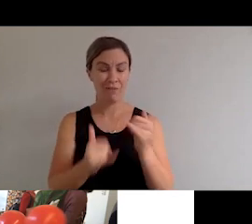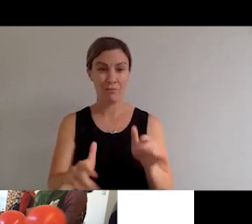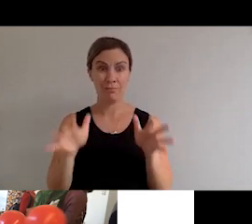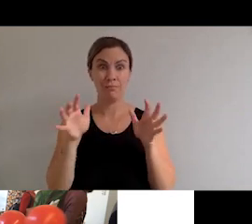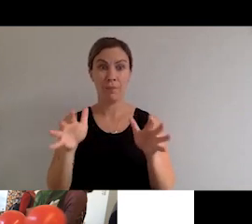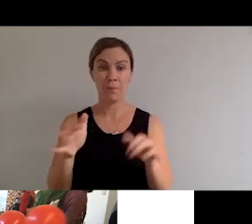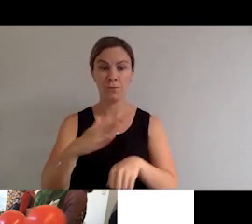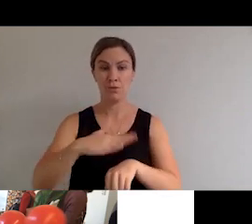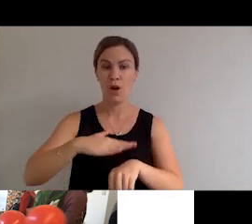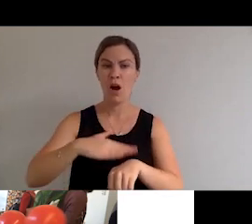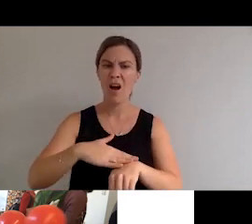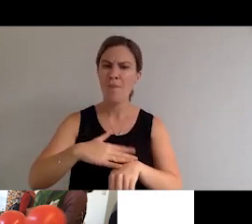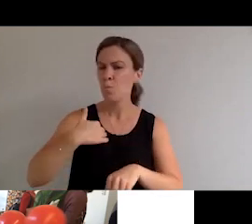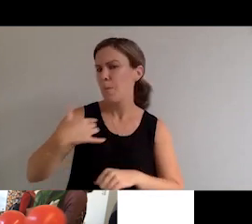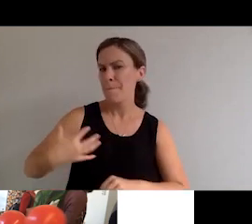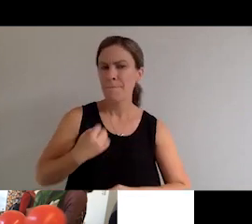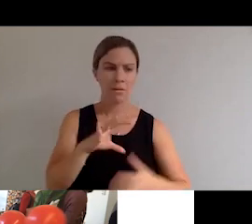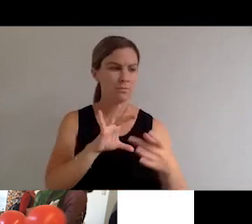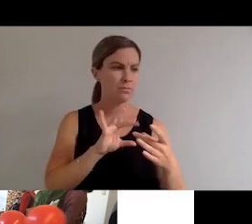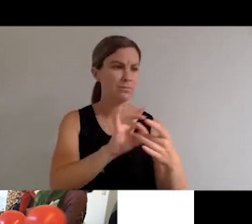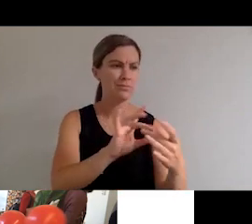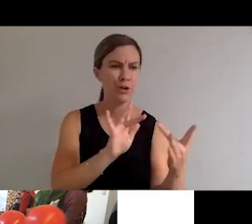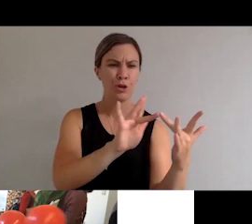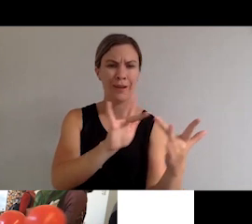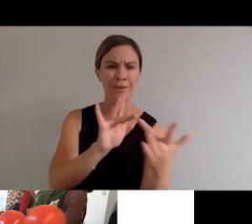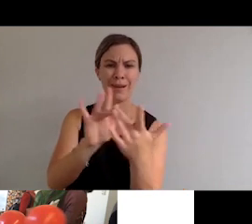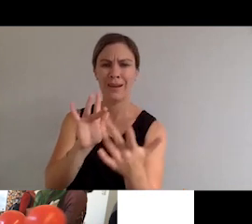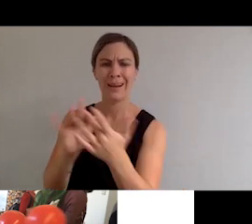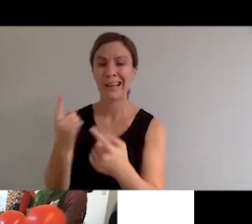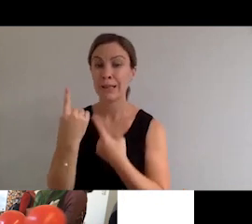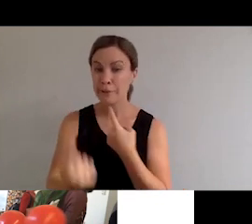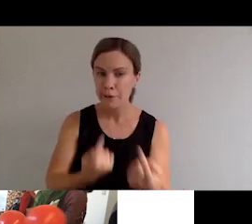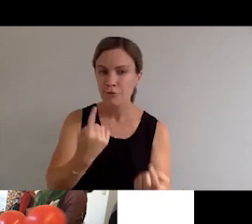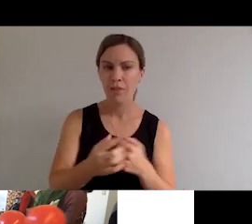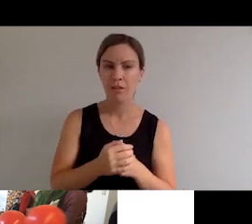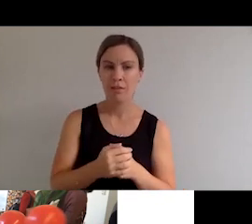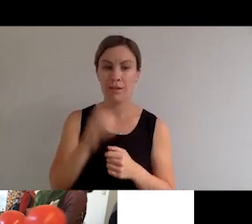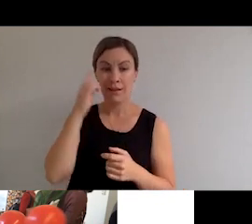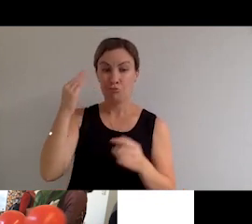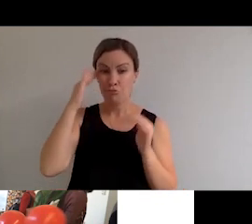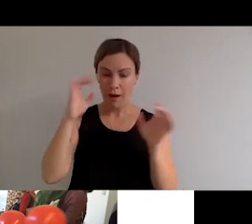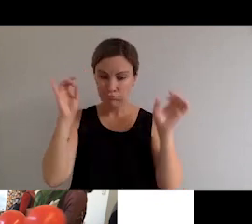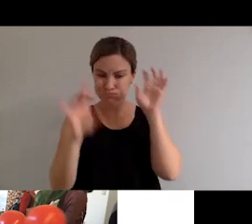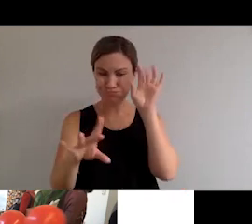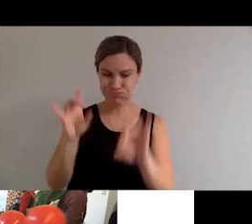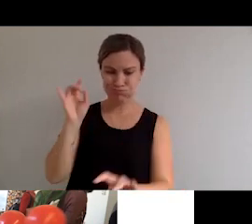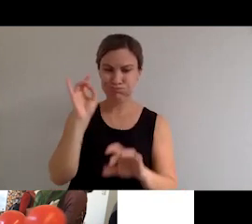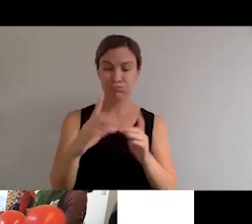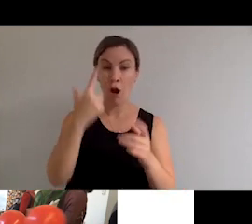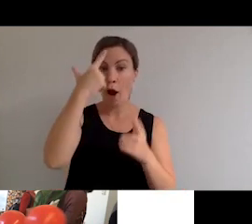connect with each other. Brainstorm and use ideas about how we can share the small resources that we've got in the arts, but also all those